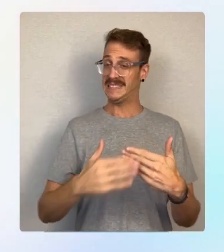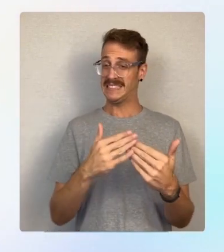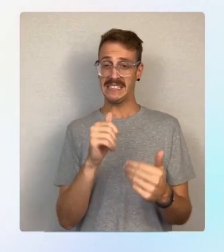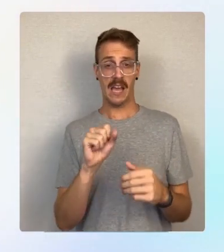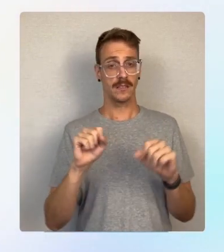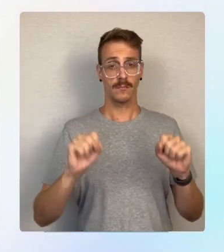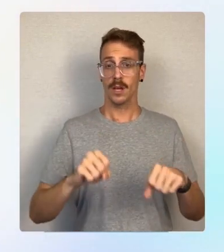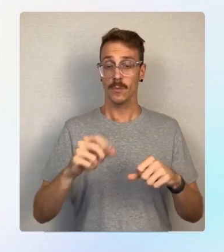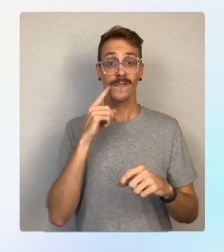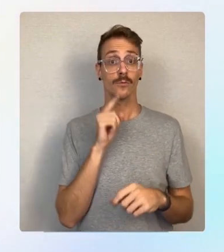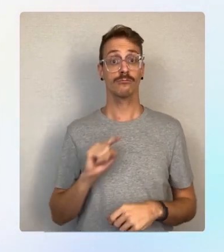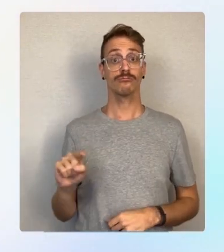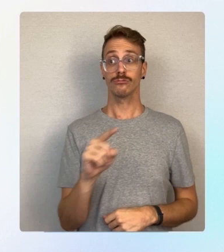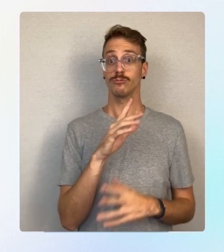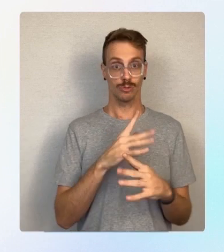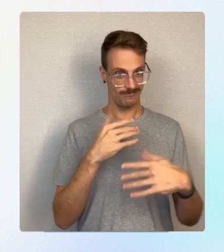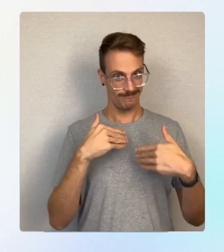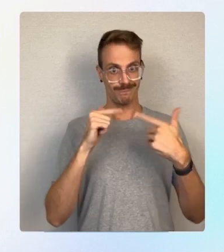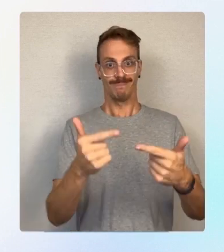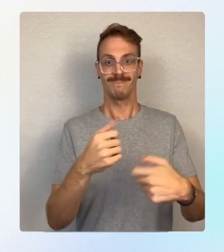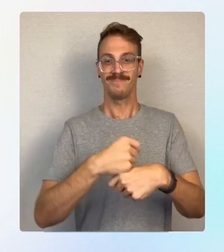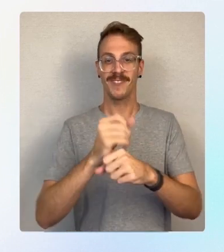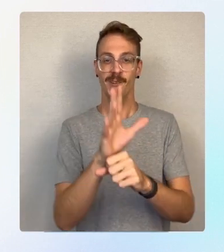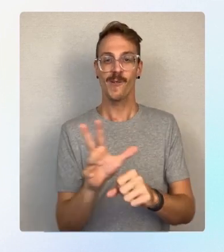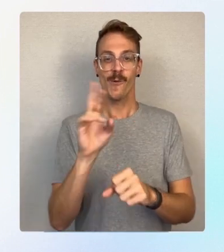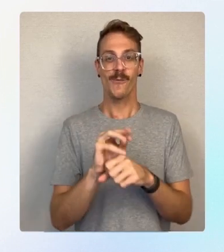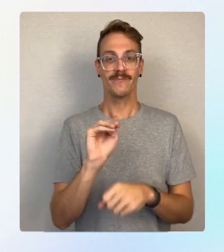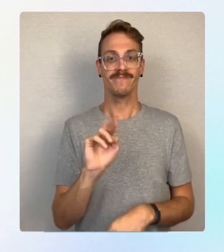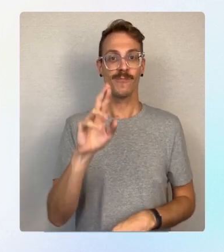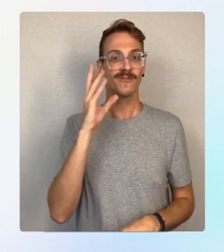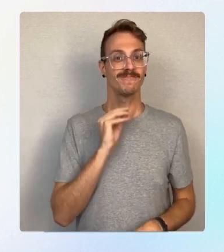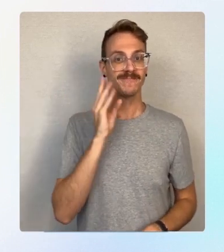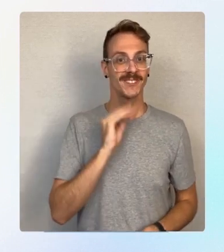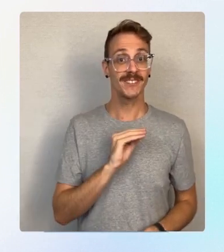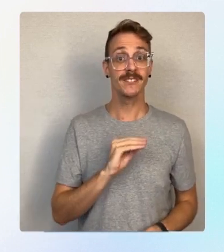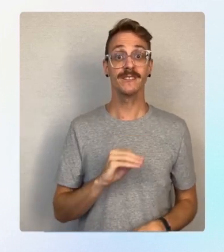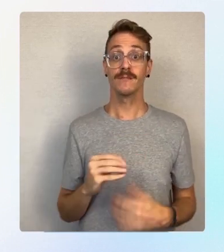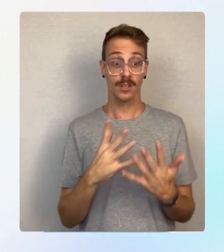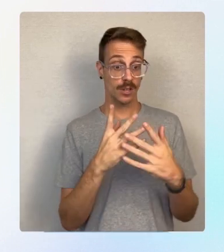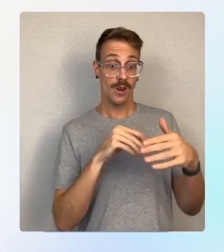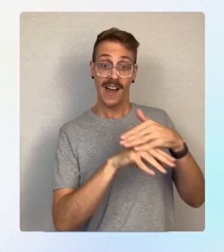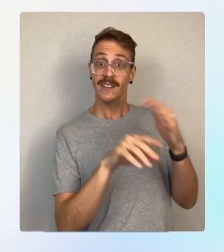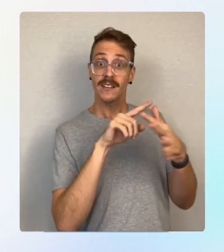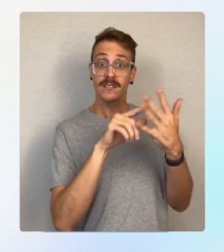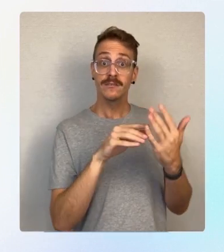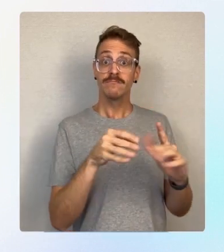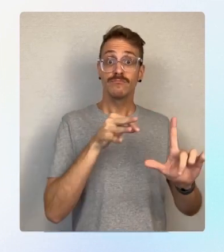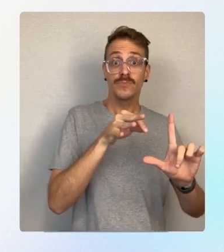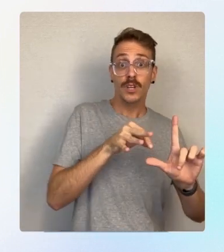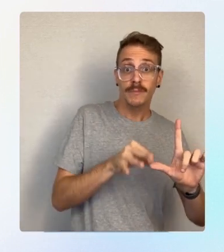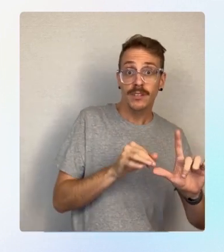as possible for you to create MR experiences. To access documentation and sample code,